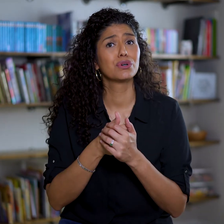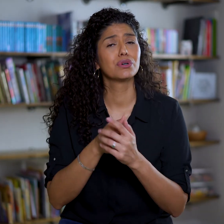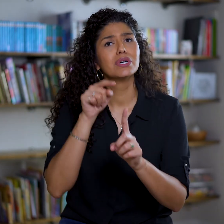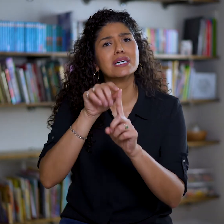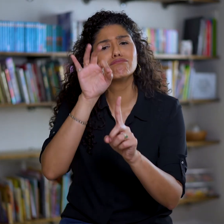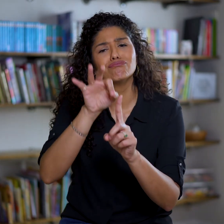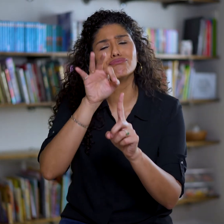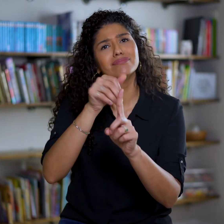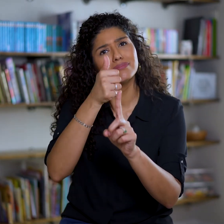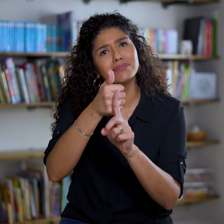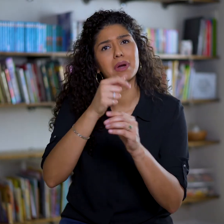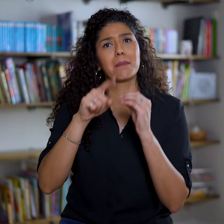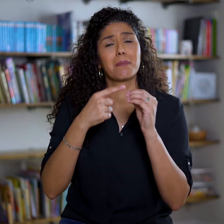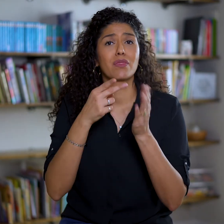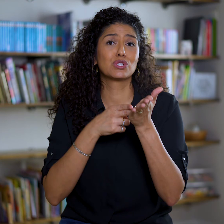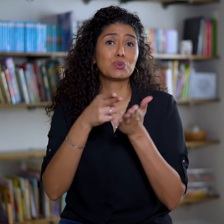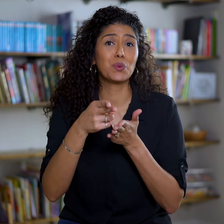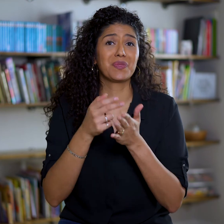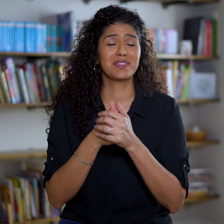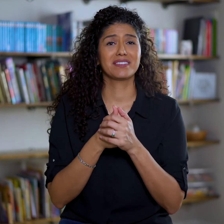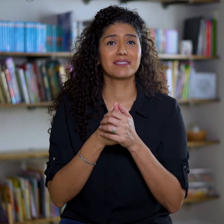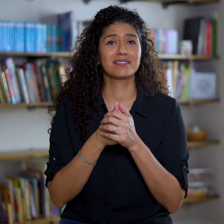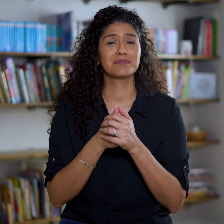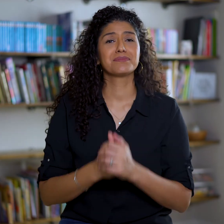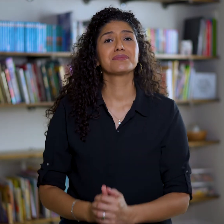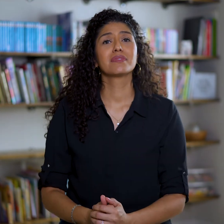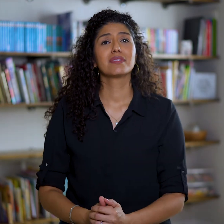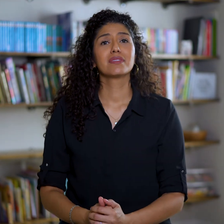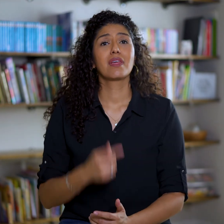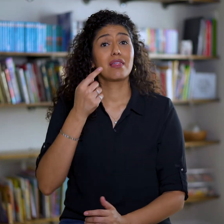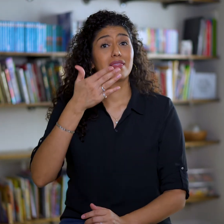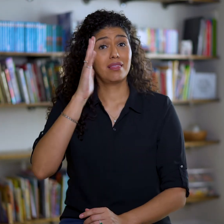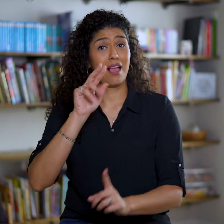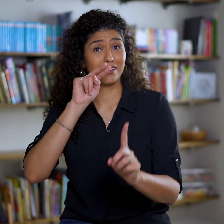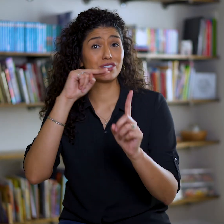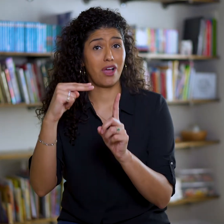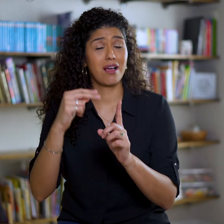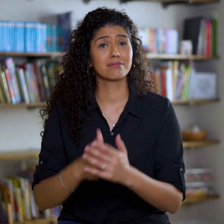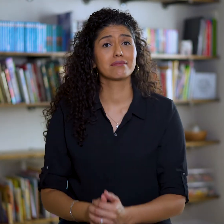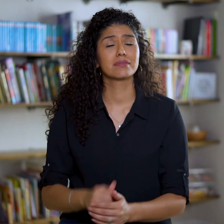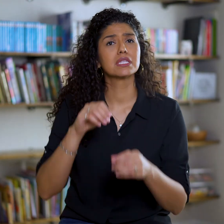He preaches the truth to himself. The God Shot: